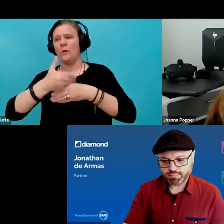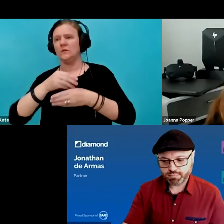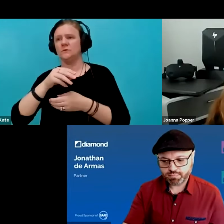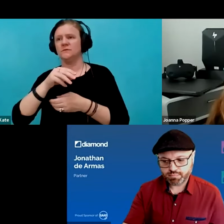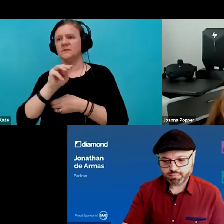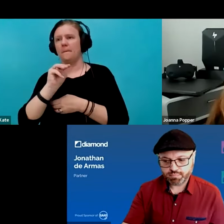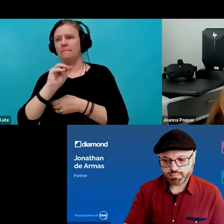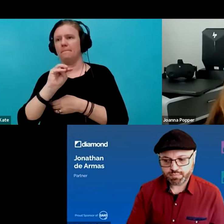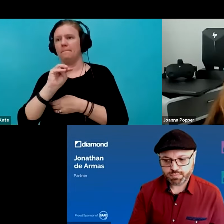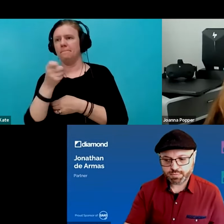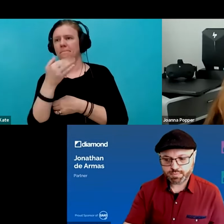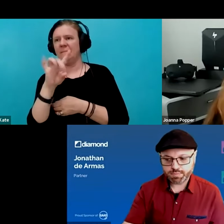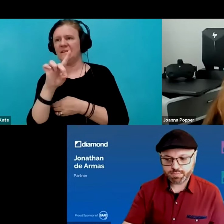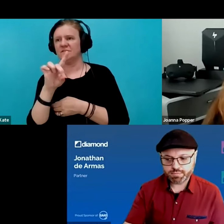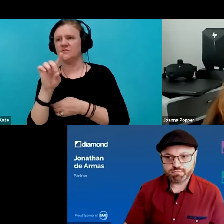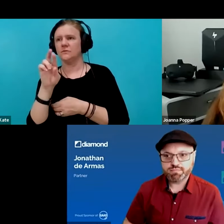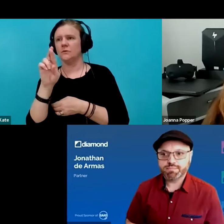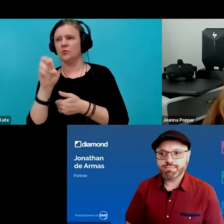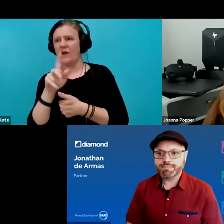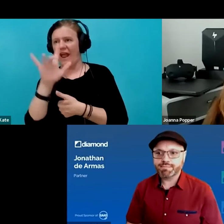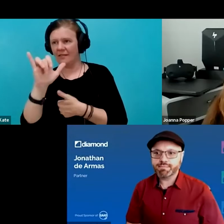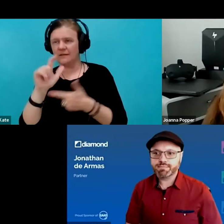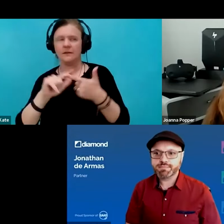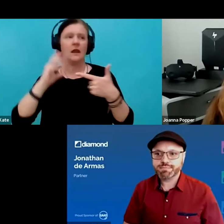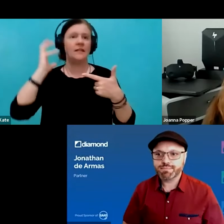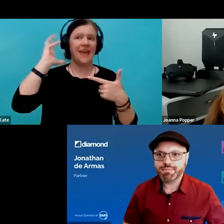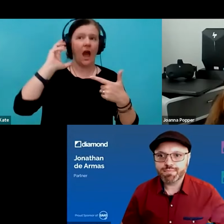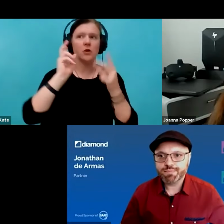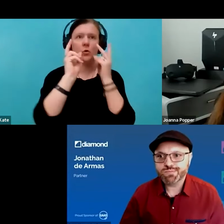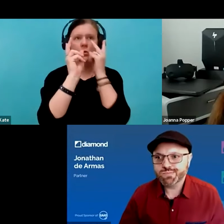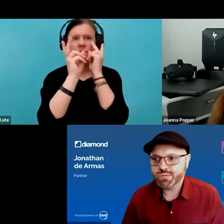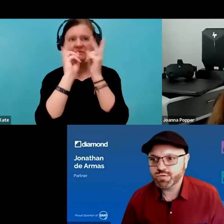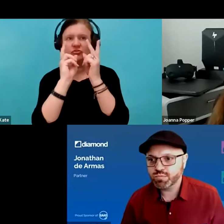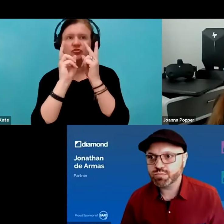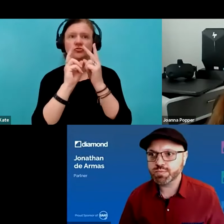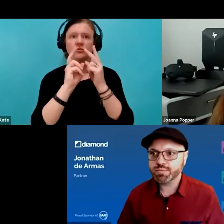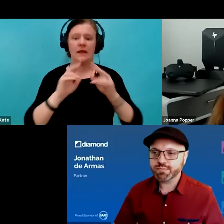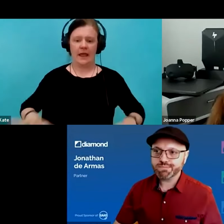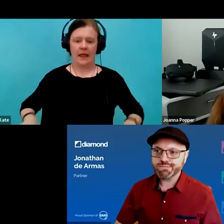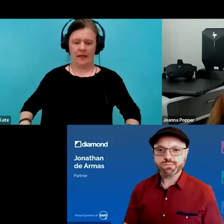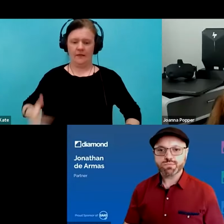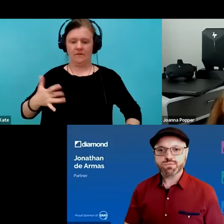the audio and the the optics and the ergonomics comes straight from valve.